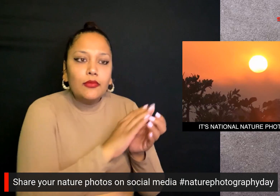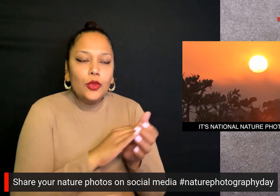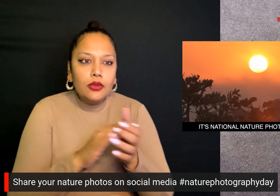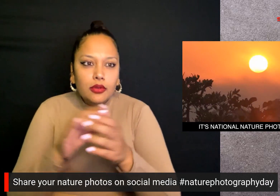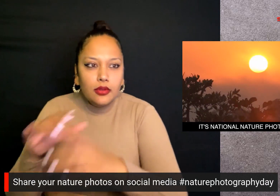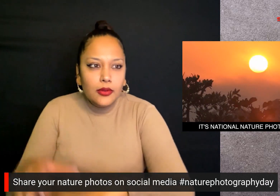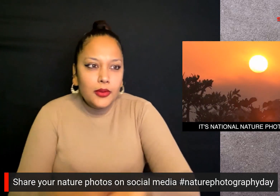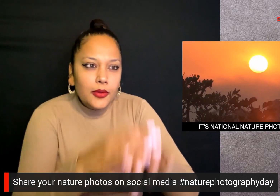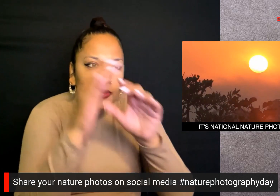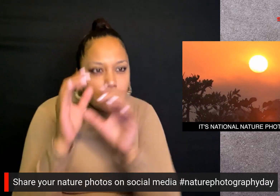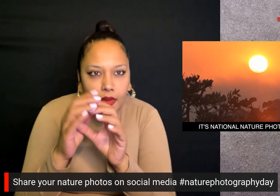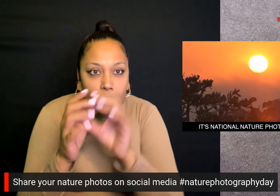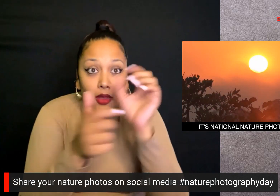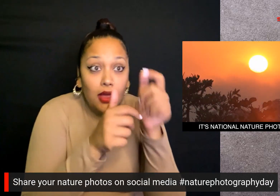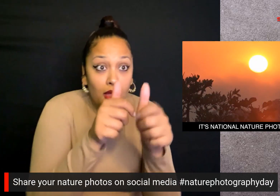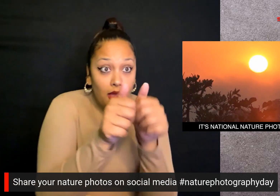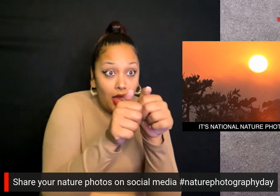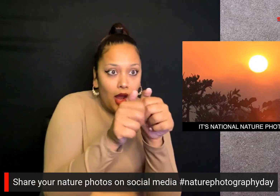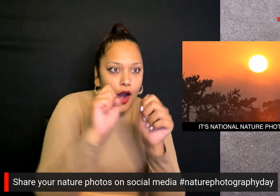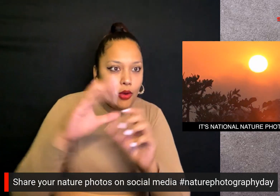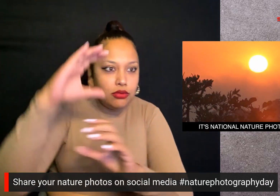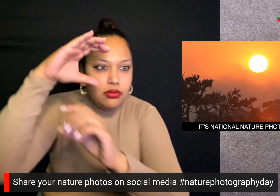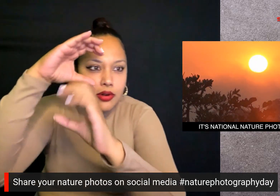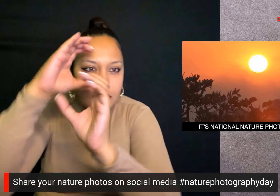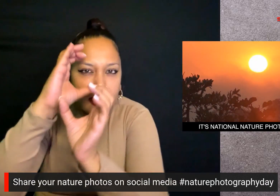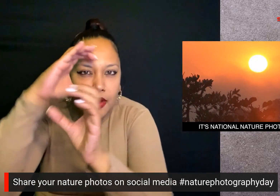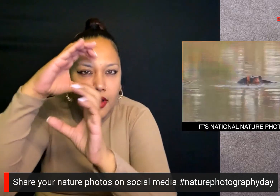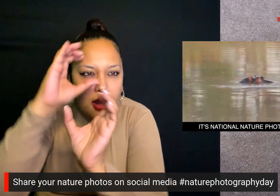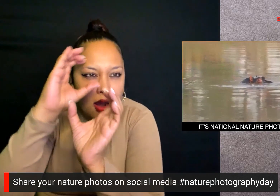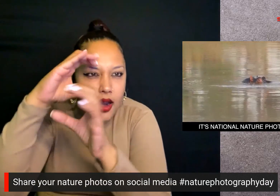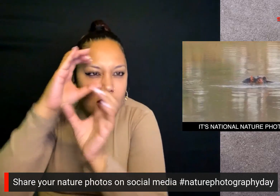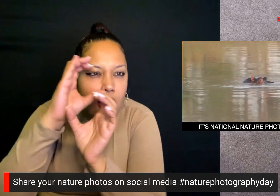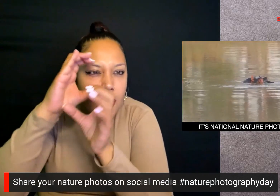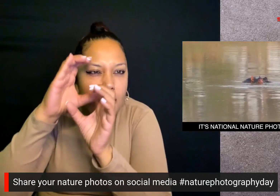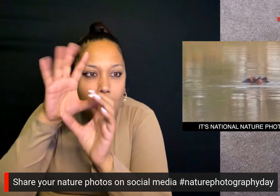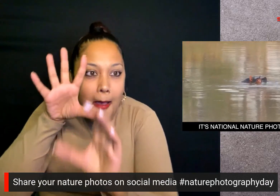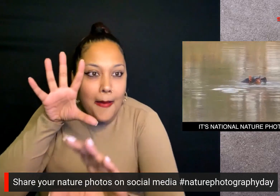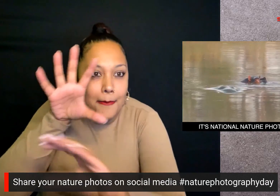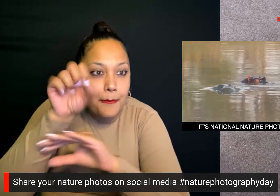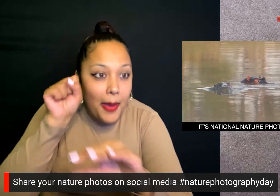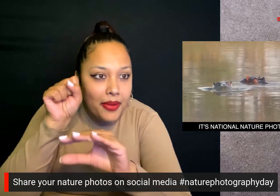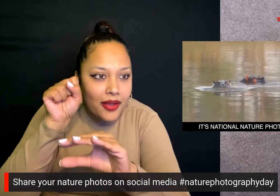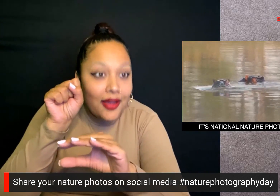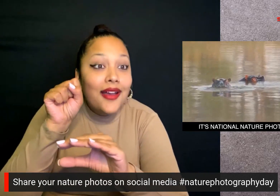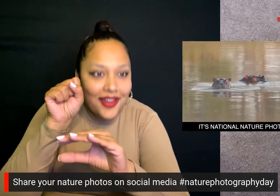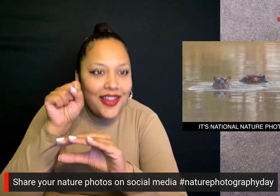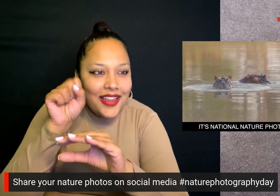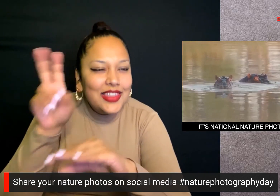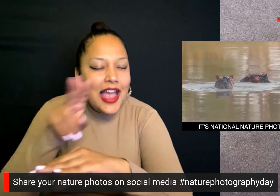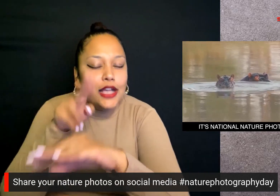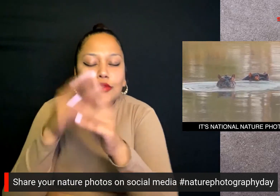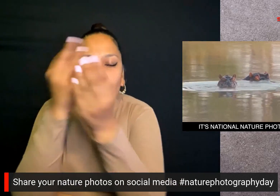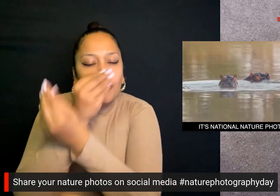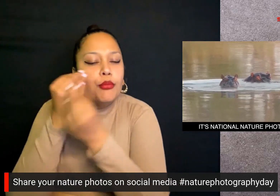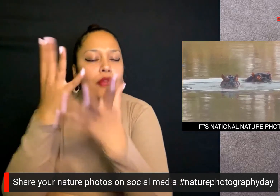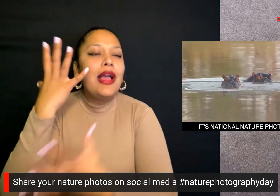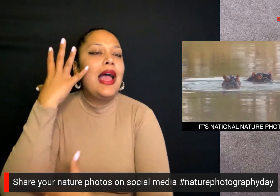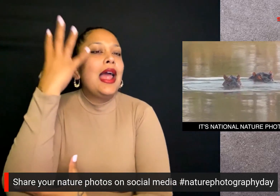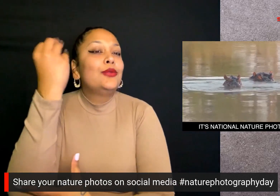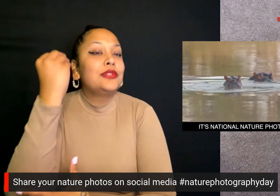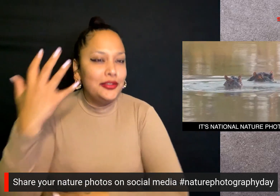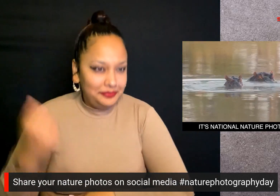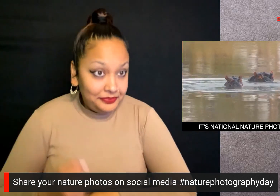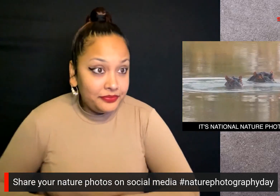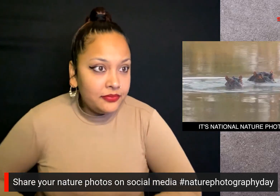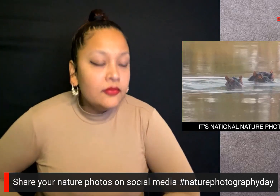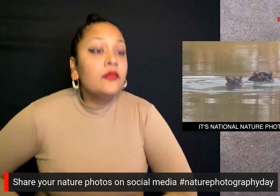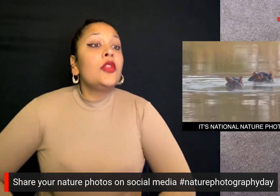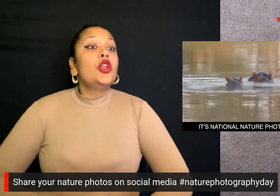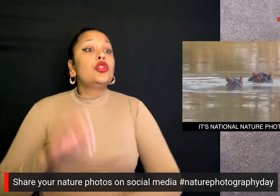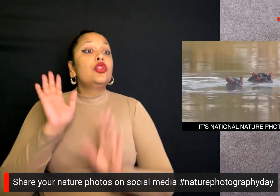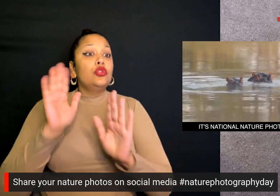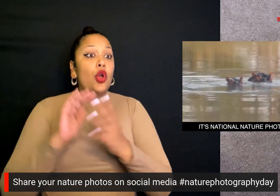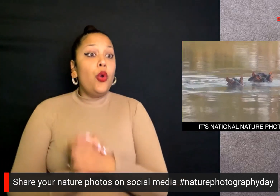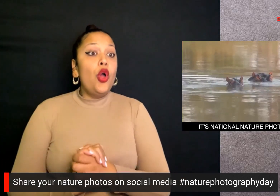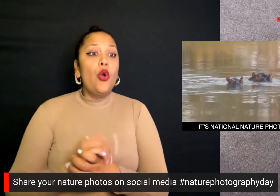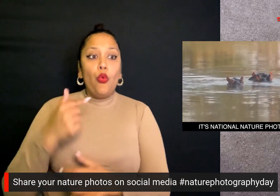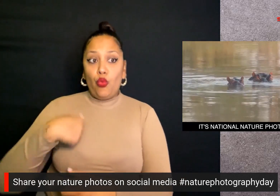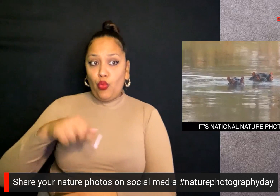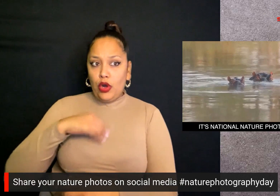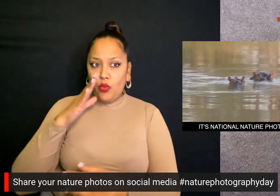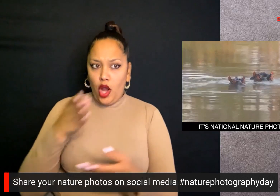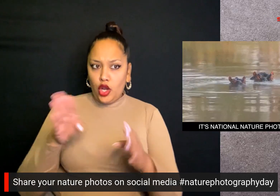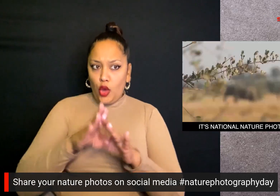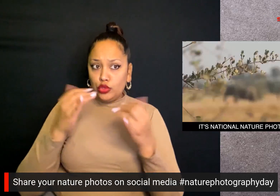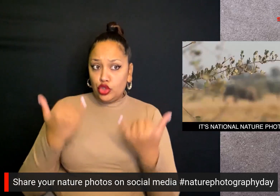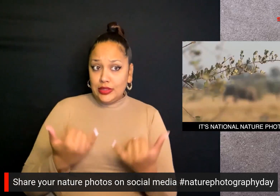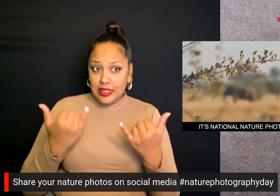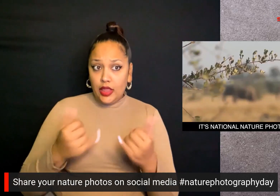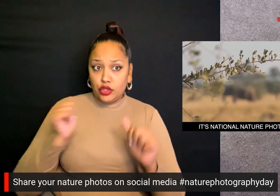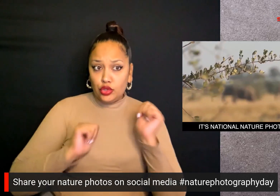lens and capture the natural beauty of the outdoors in fact we will close out today's